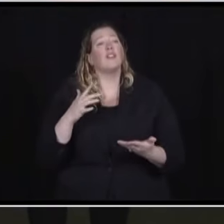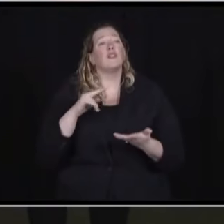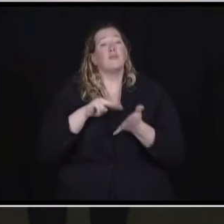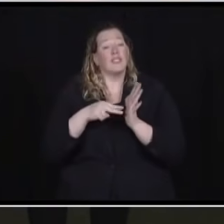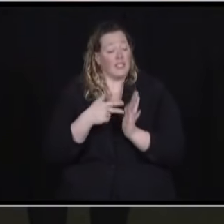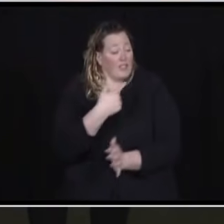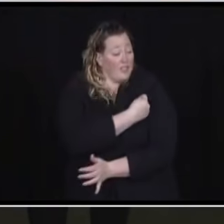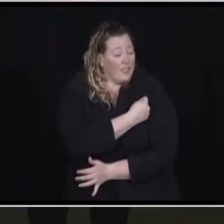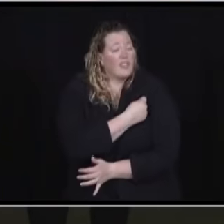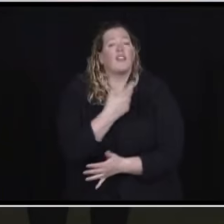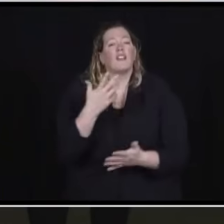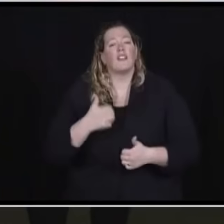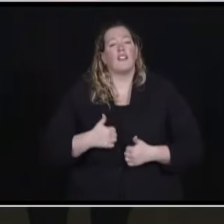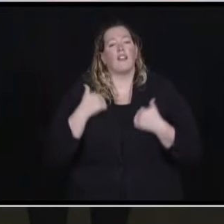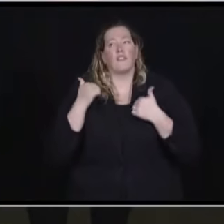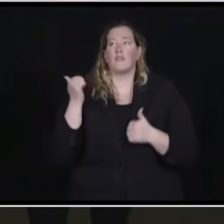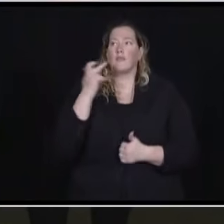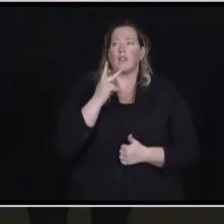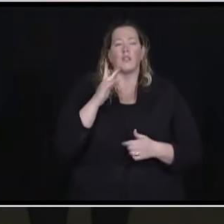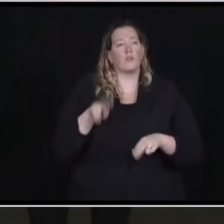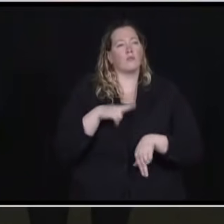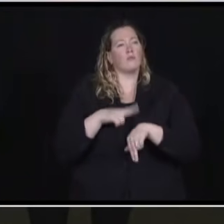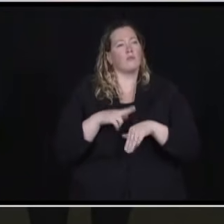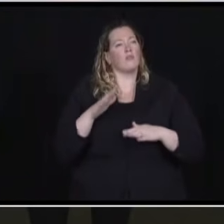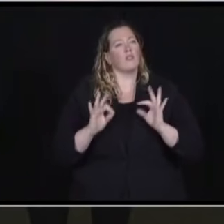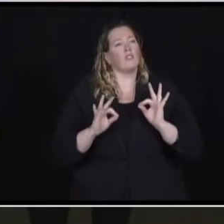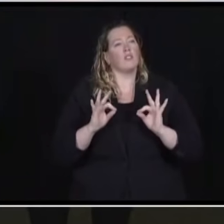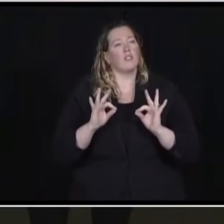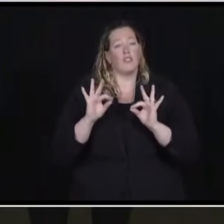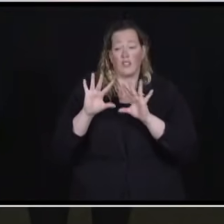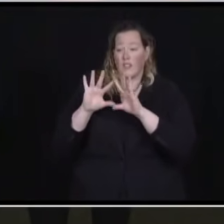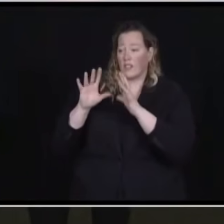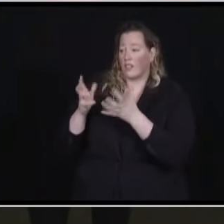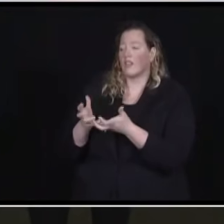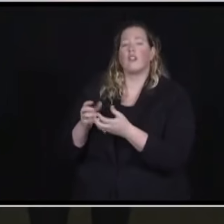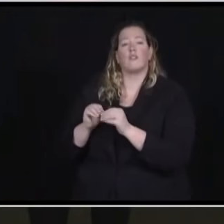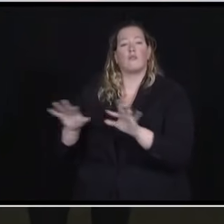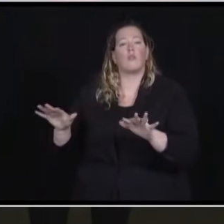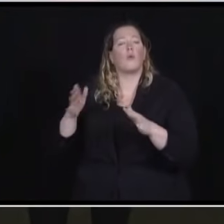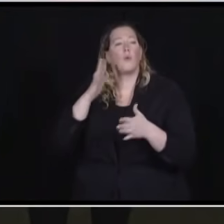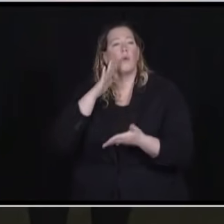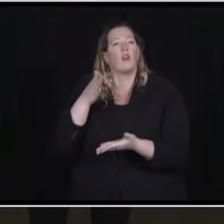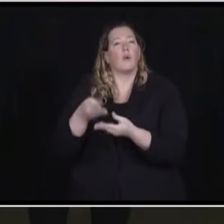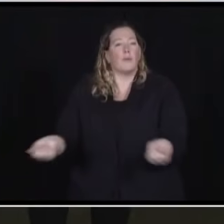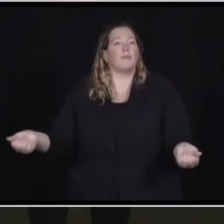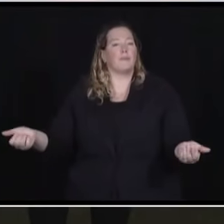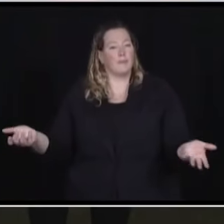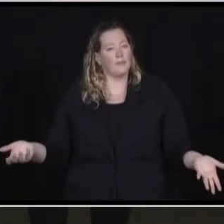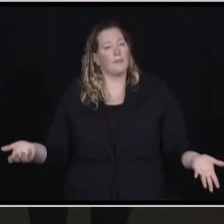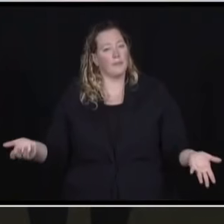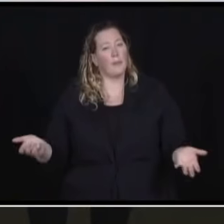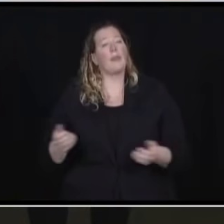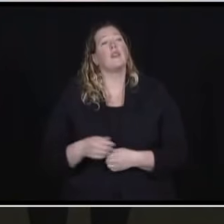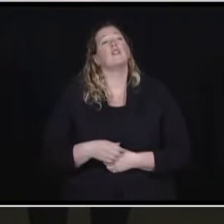Because the sooner we get a vaccine, the sooner we can protect our front line staff and most honourable vulnerable and take